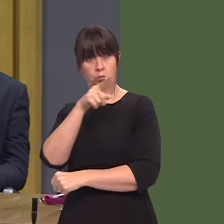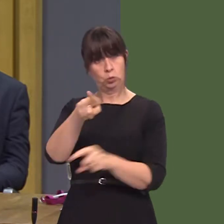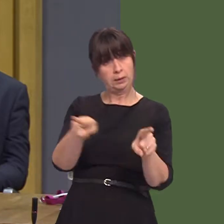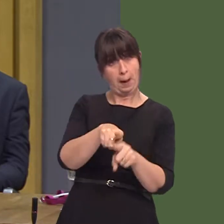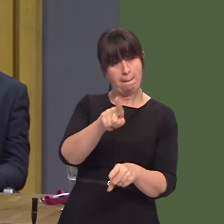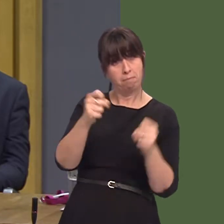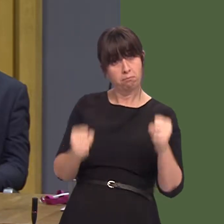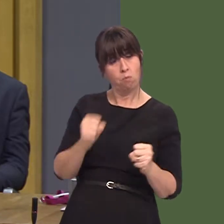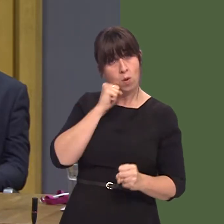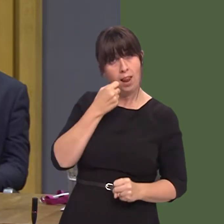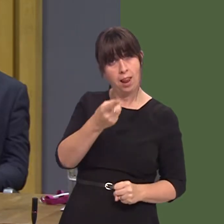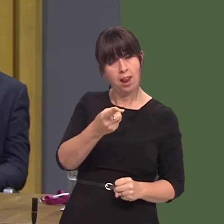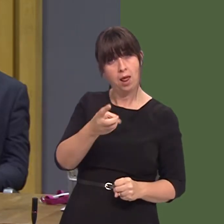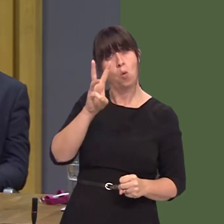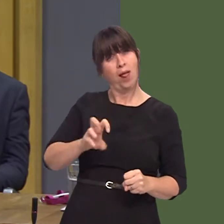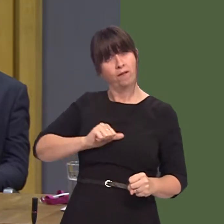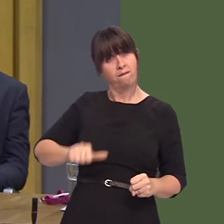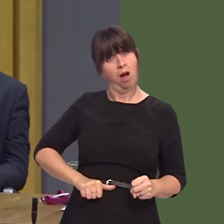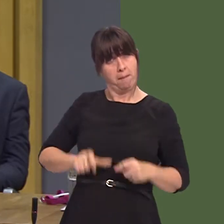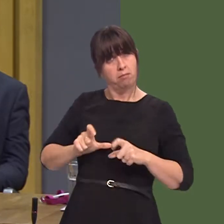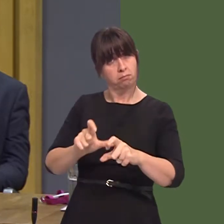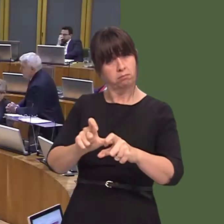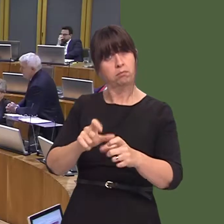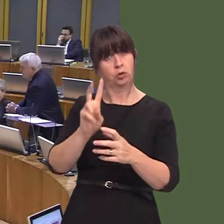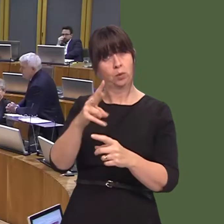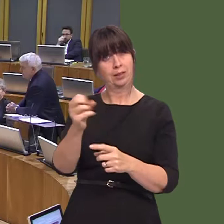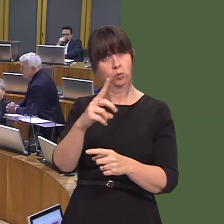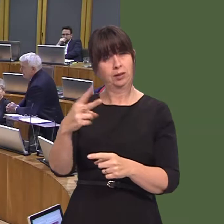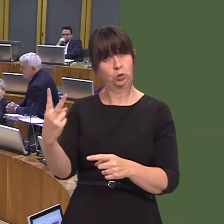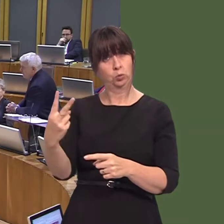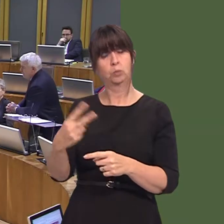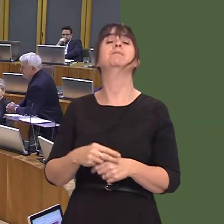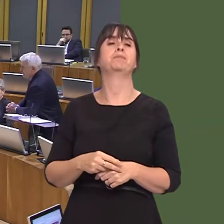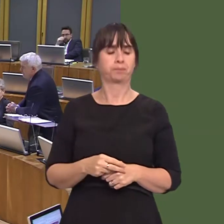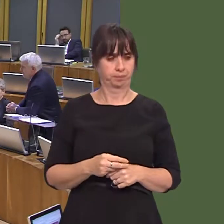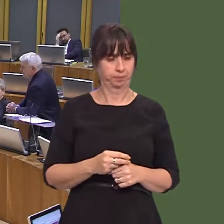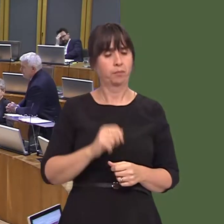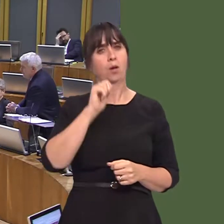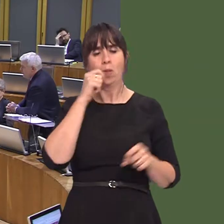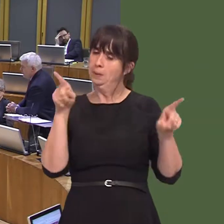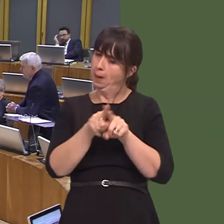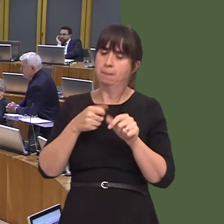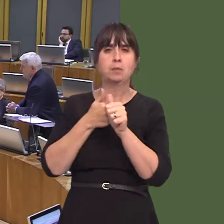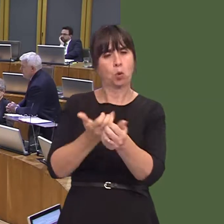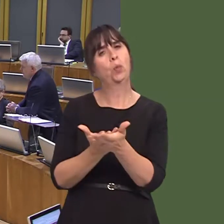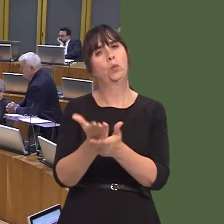you make that commitment for Welsh farmers now this afternoon? Carwyn Jones: Well, I have said publicly that we will maintain the same level of support.